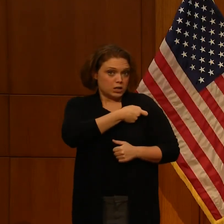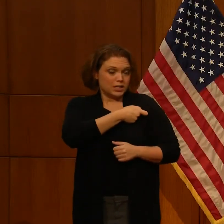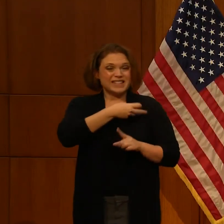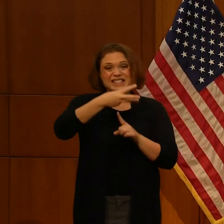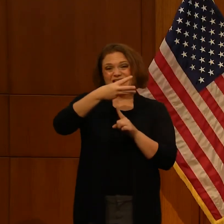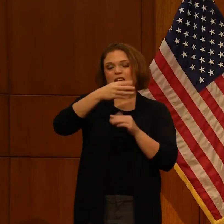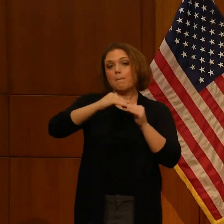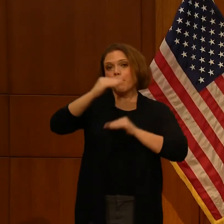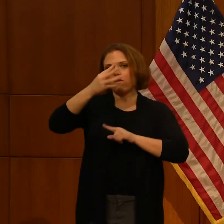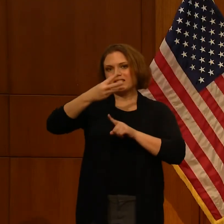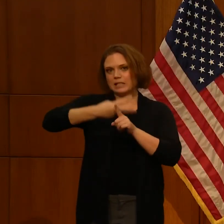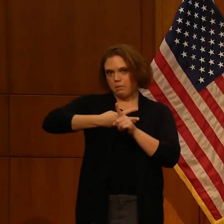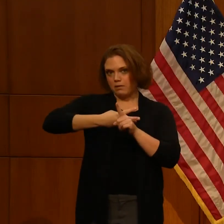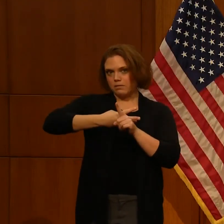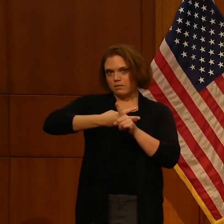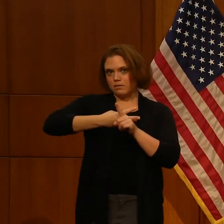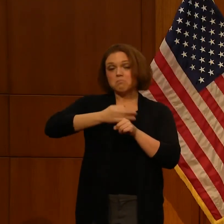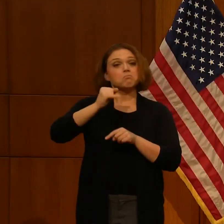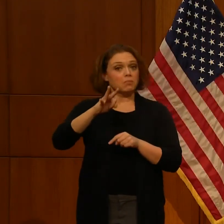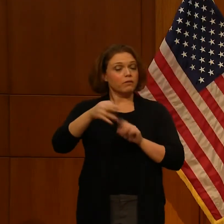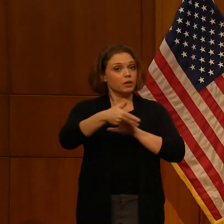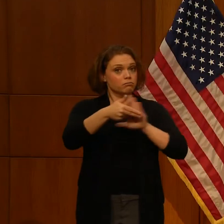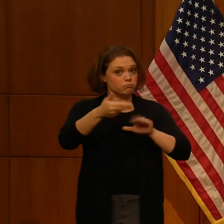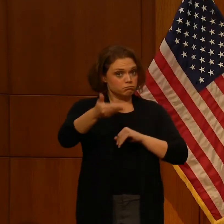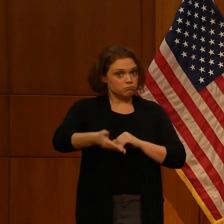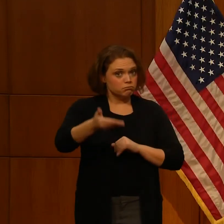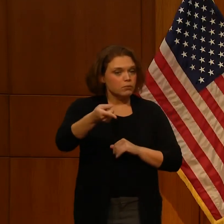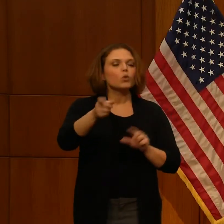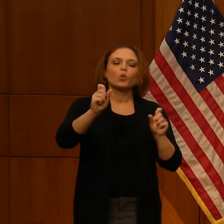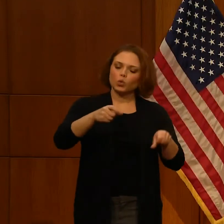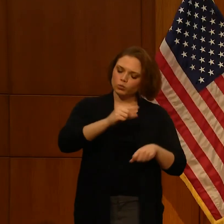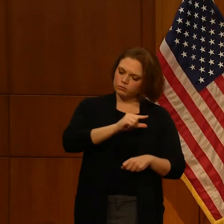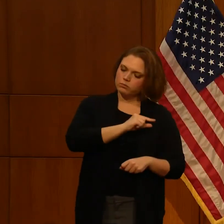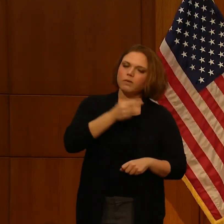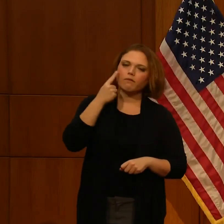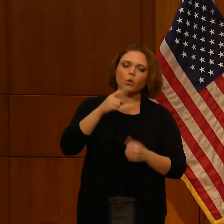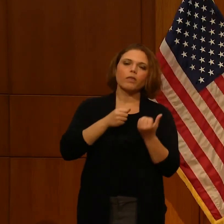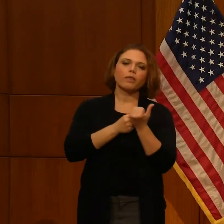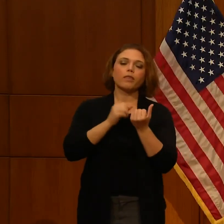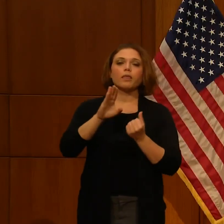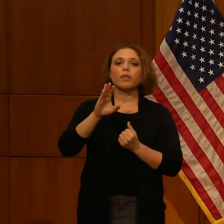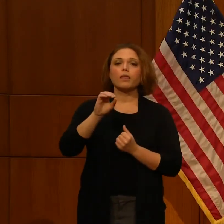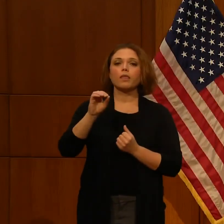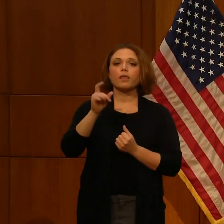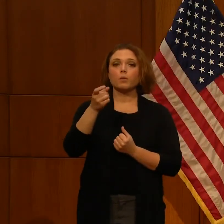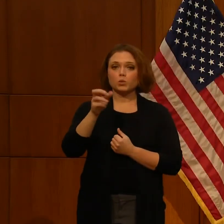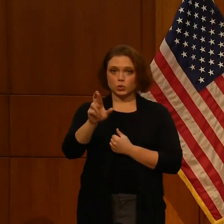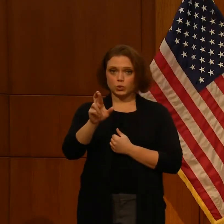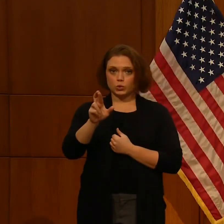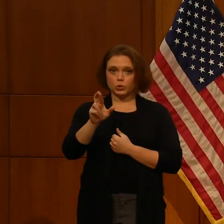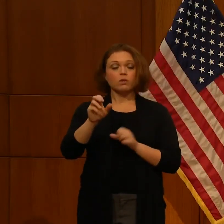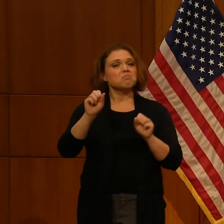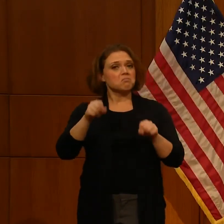MORE. IF THAT'S YOU, YOU'RE